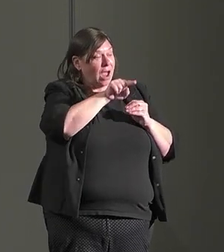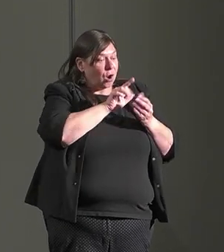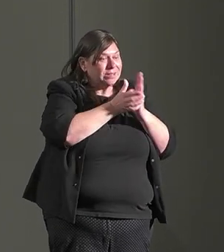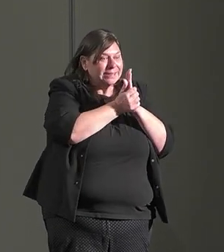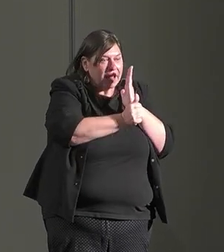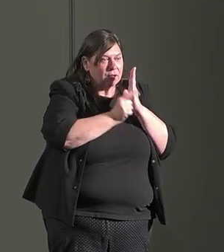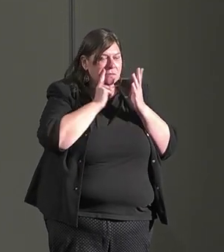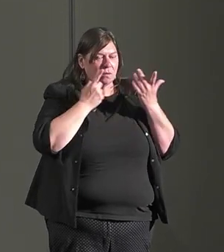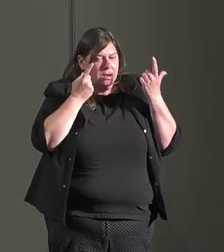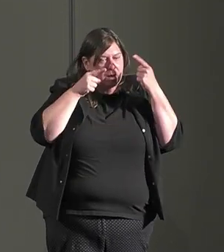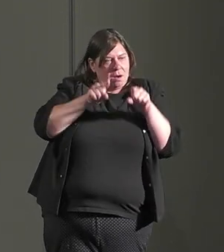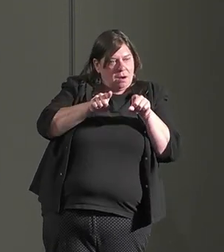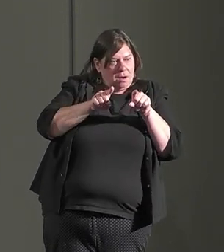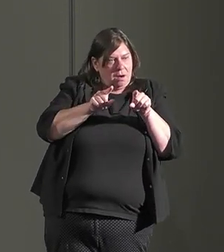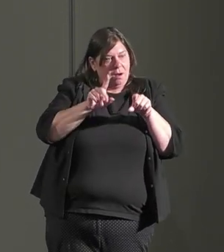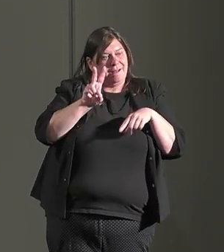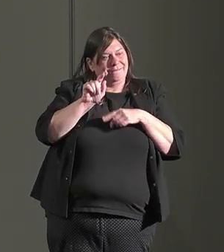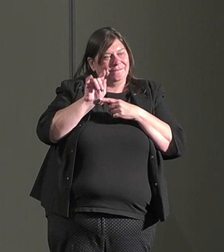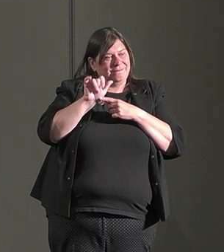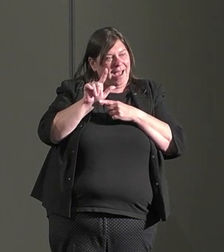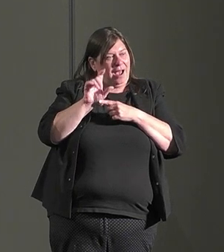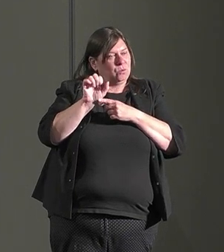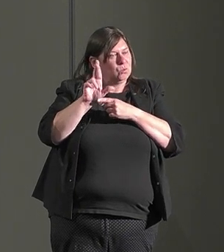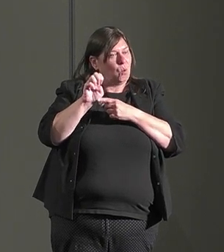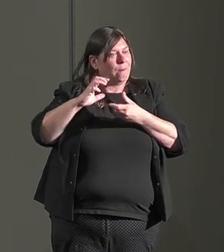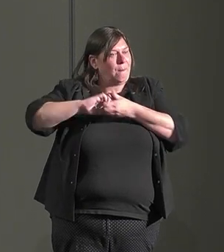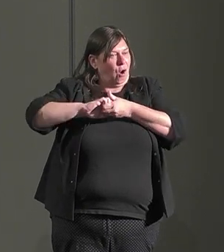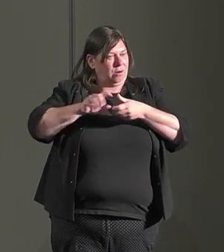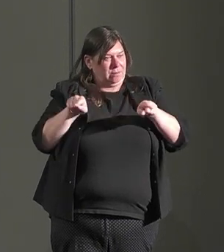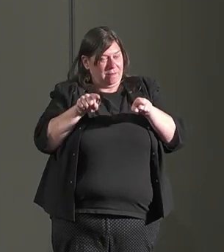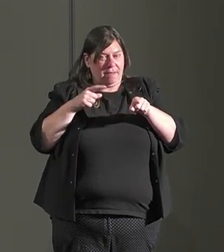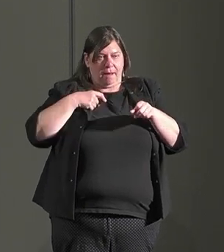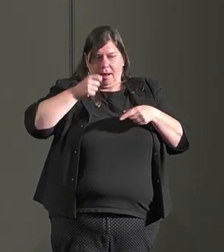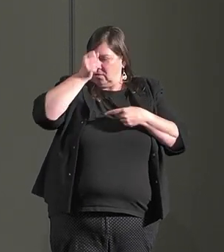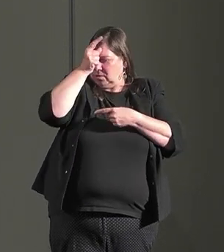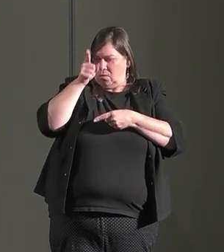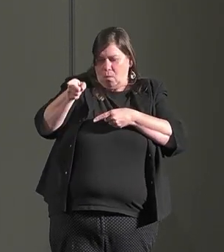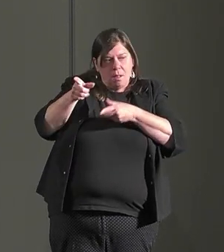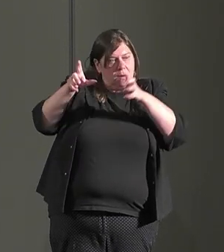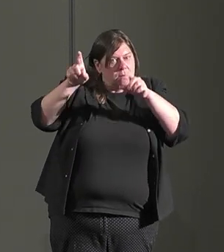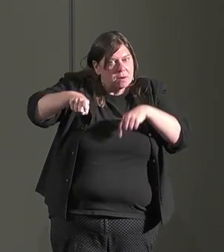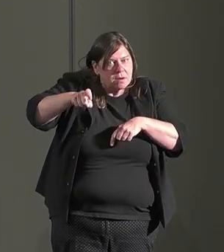aligned with our VitalSource partners and they understand exactly will what is going on and the